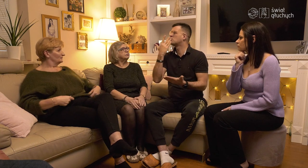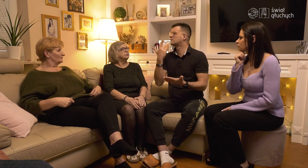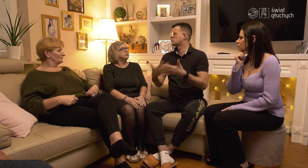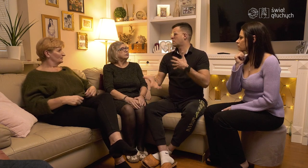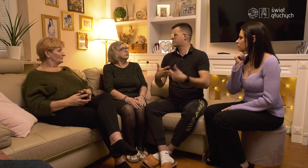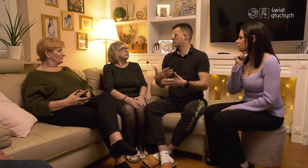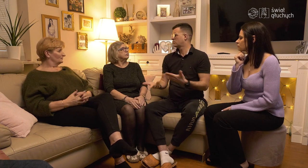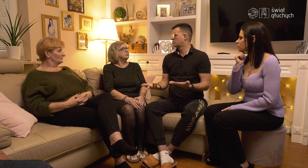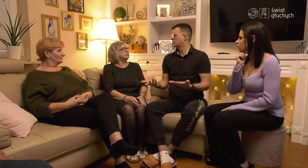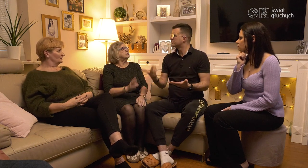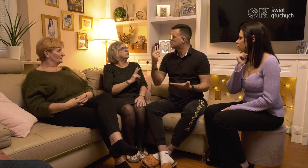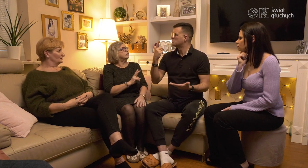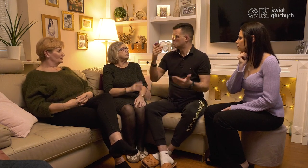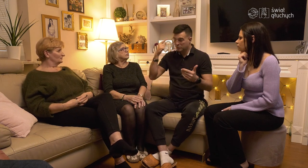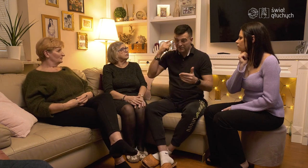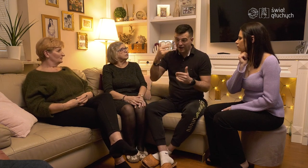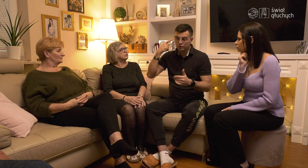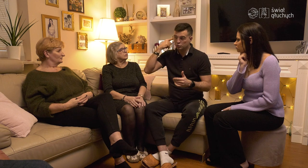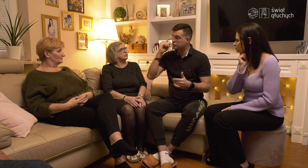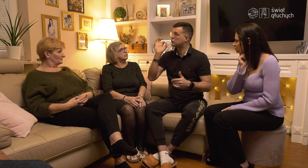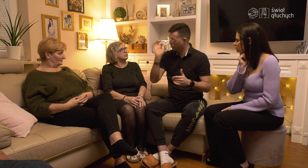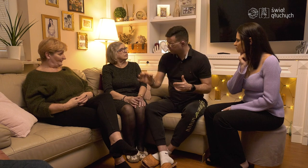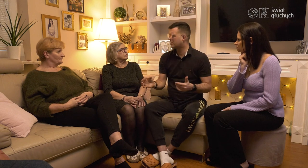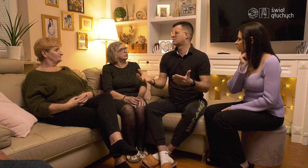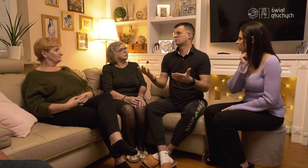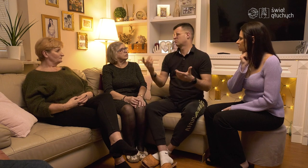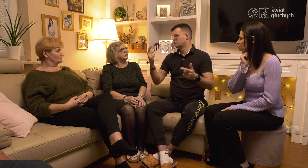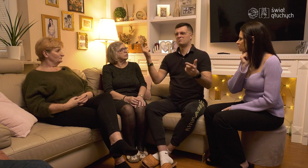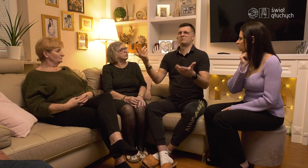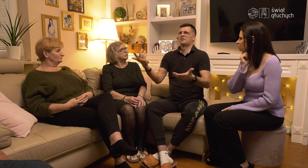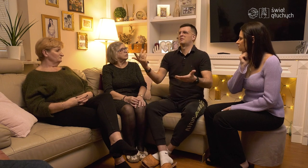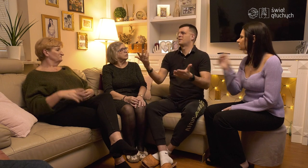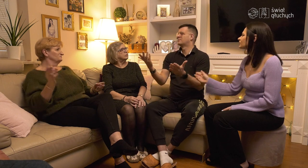Why hasn't she learned when she can hear pretty well.